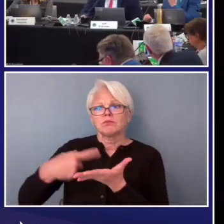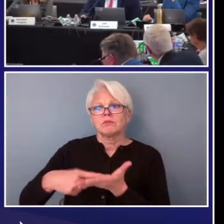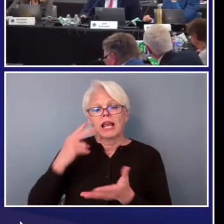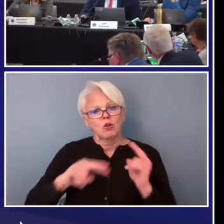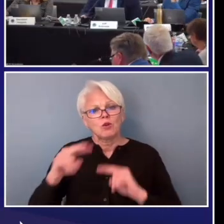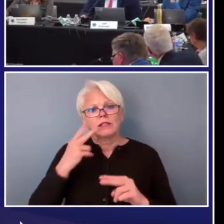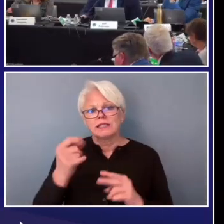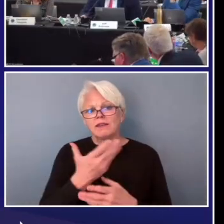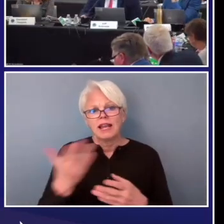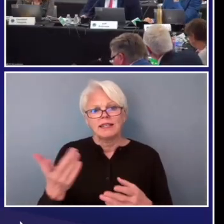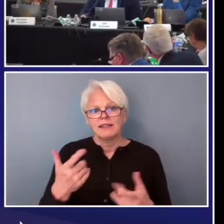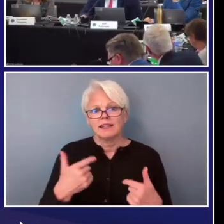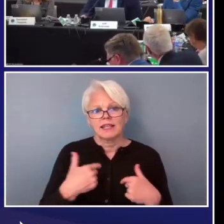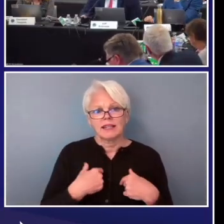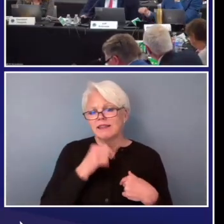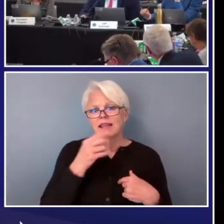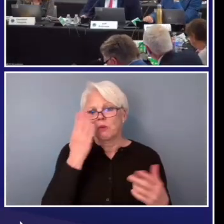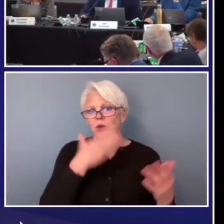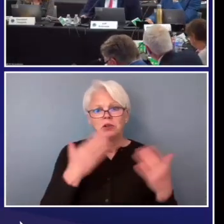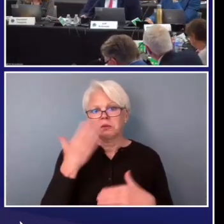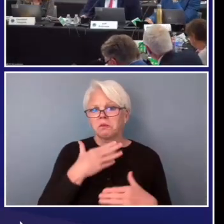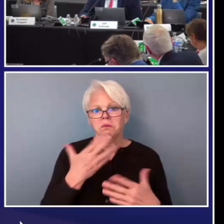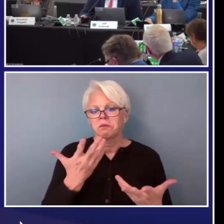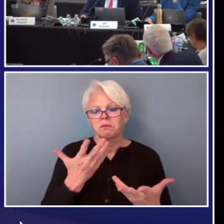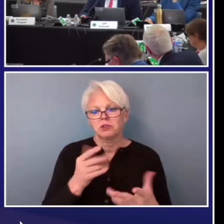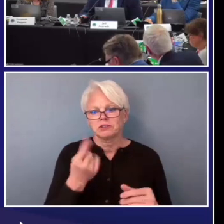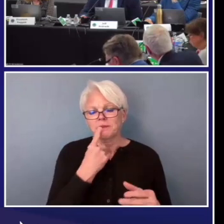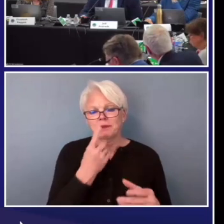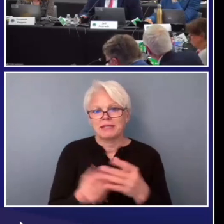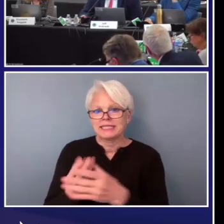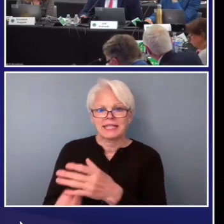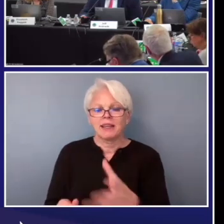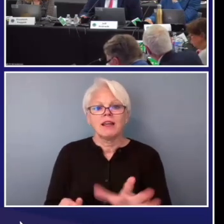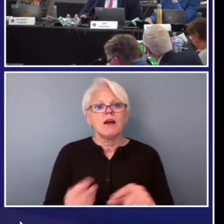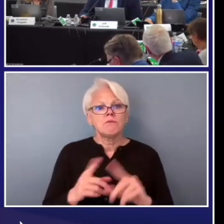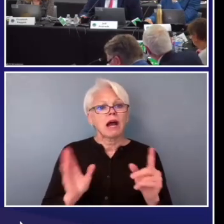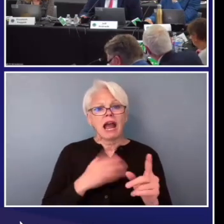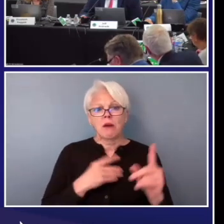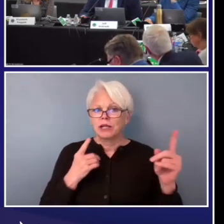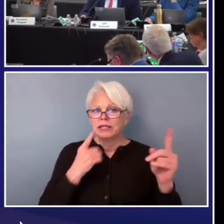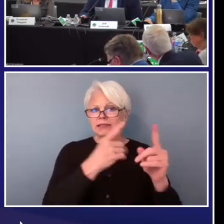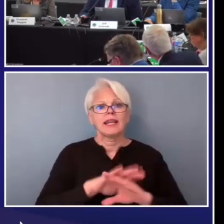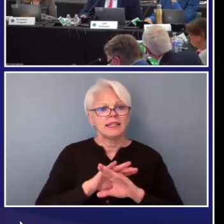we're not seeing in there, but um, again, you know, intent here is not to have to jump through all the hoops